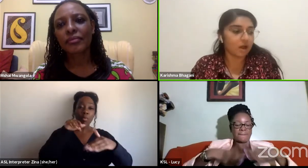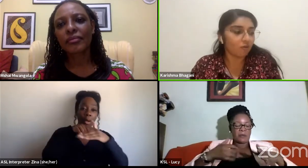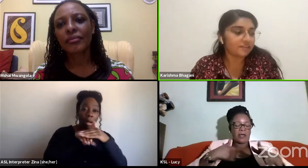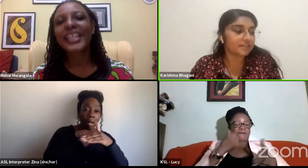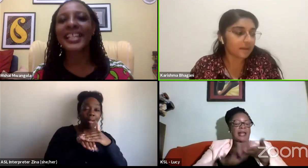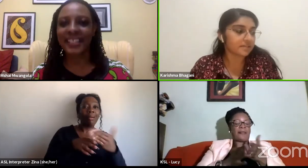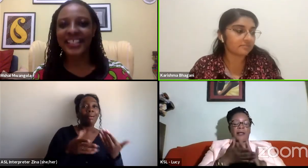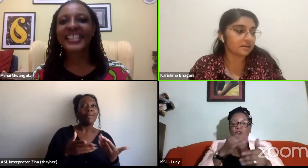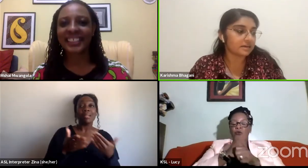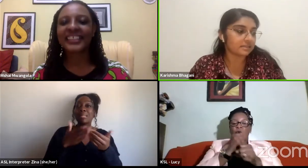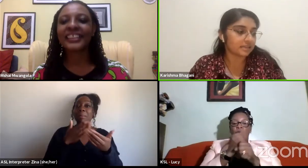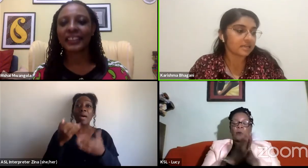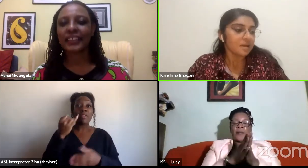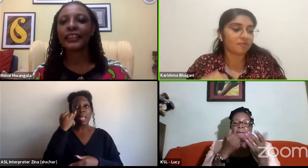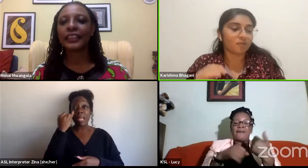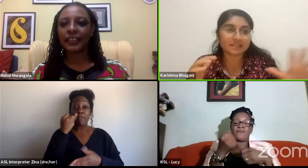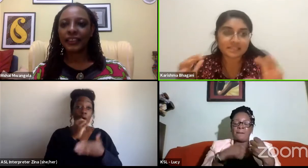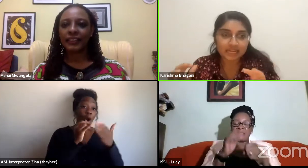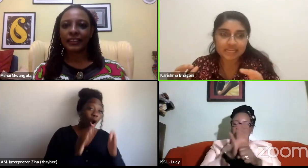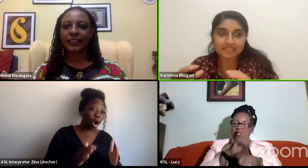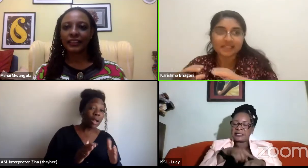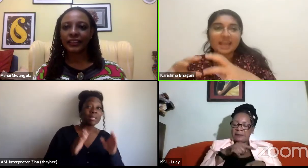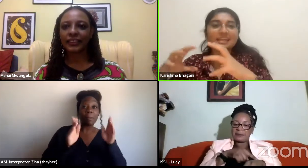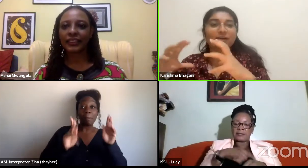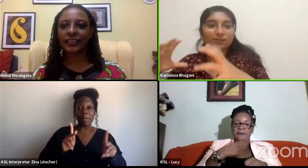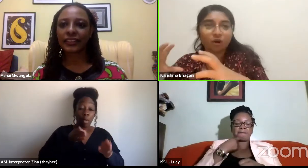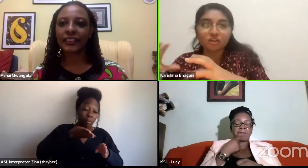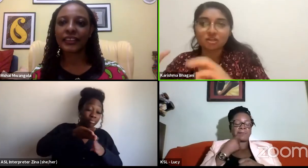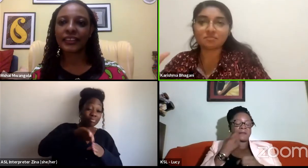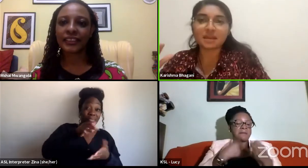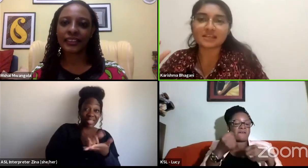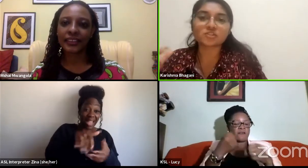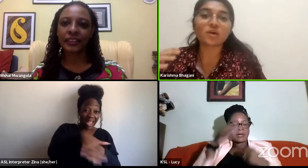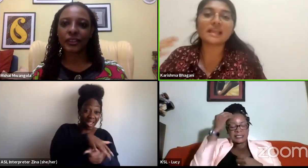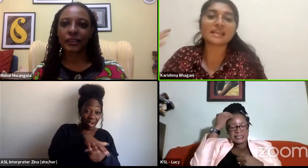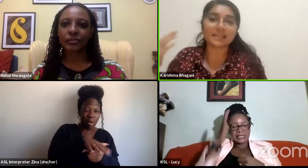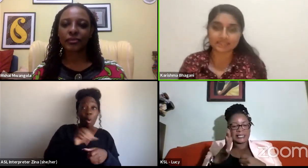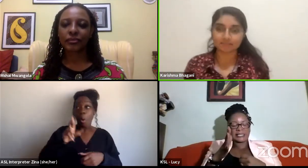Oftentimes, I've heard that performance studies and the idea of scholarship is so alienating